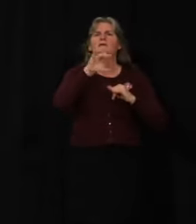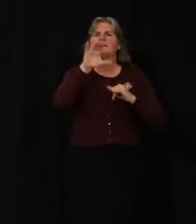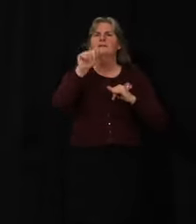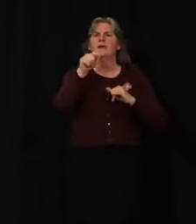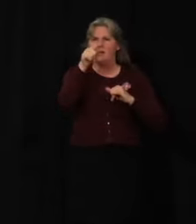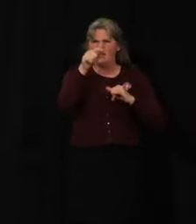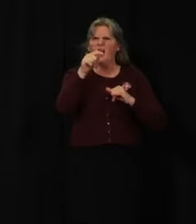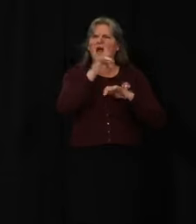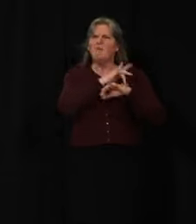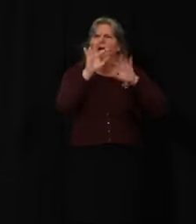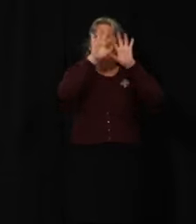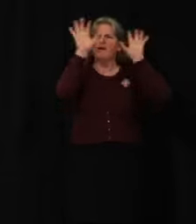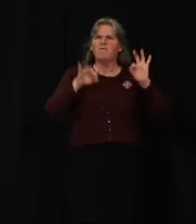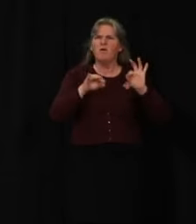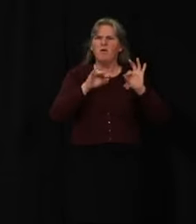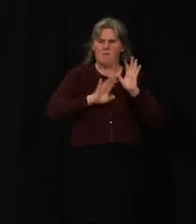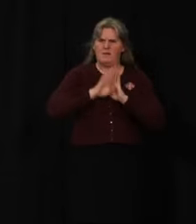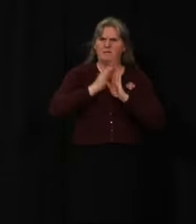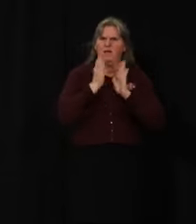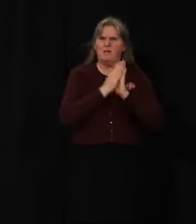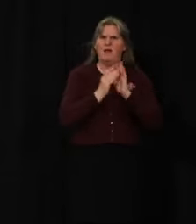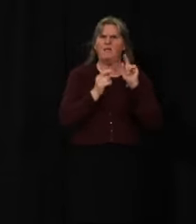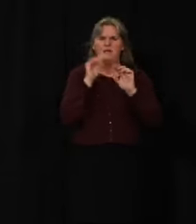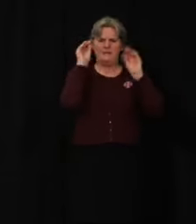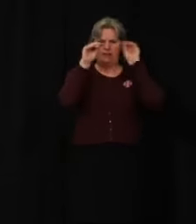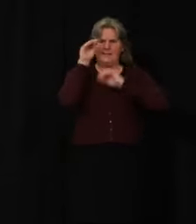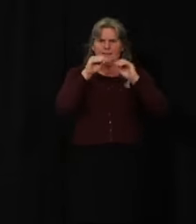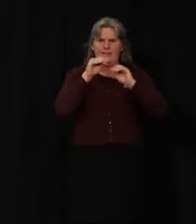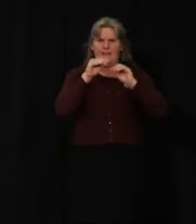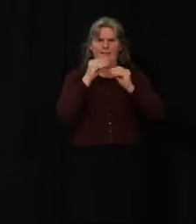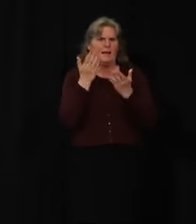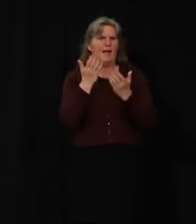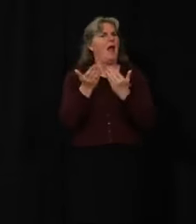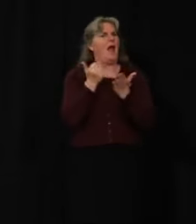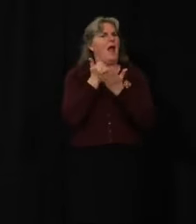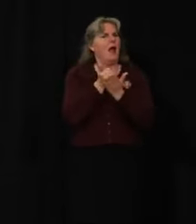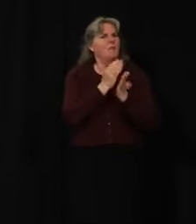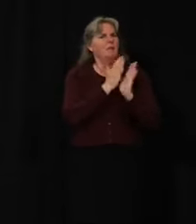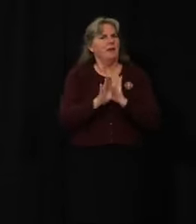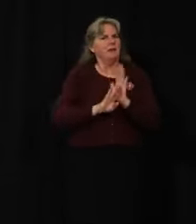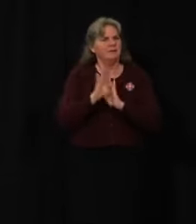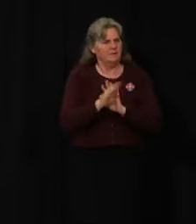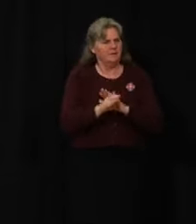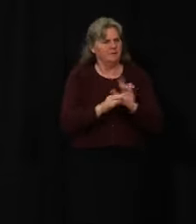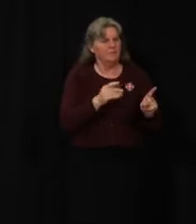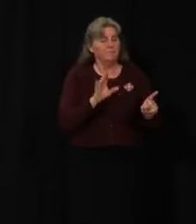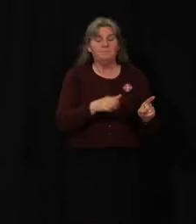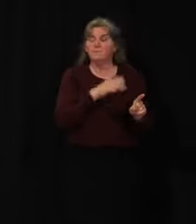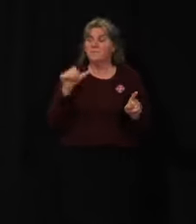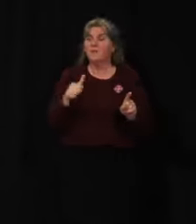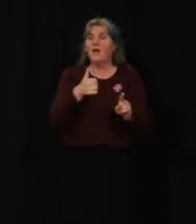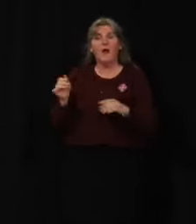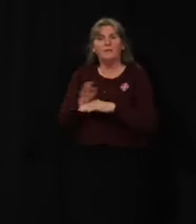help you to develop these plans. If your business was not